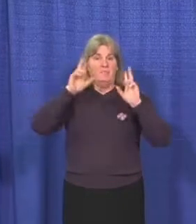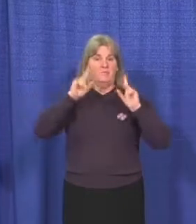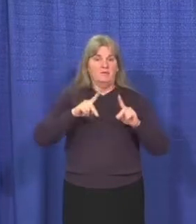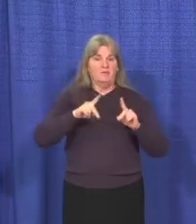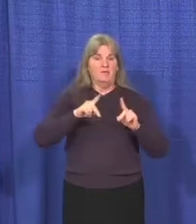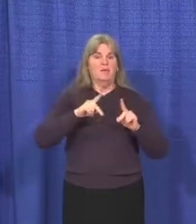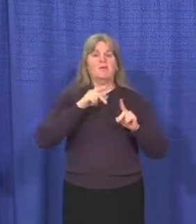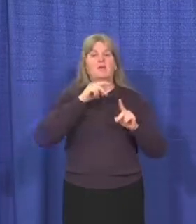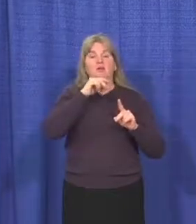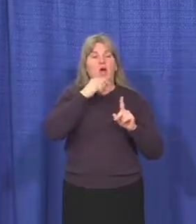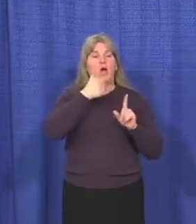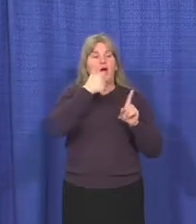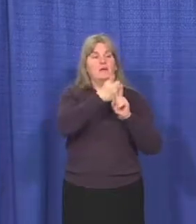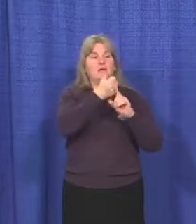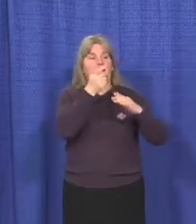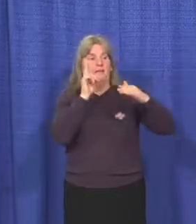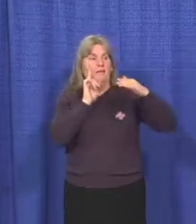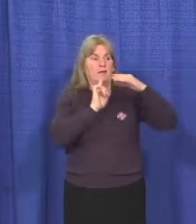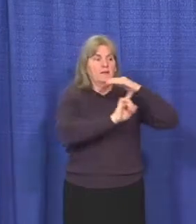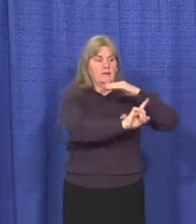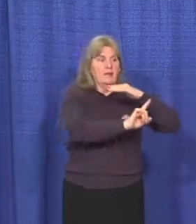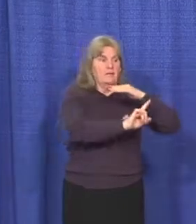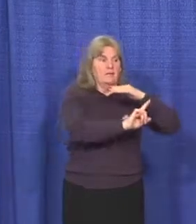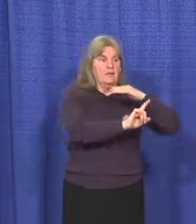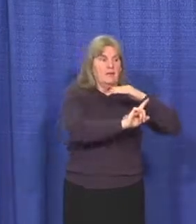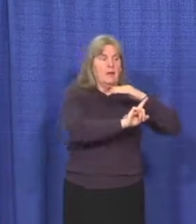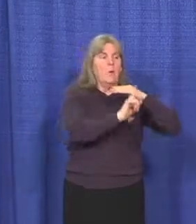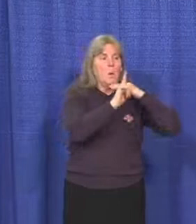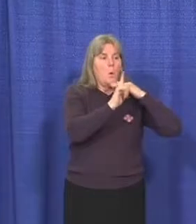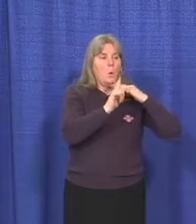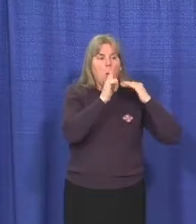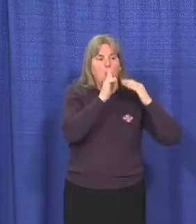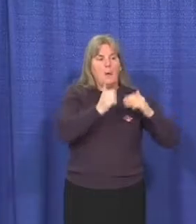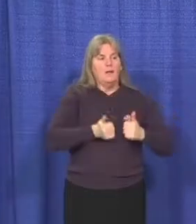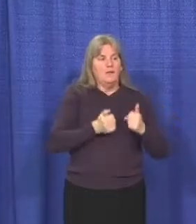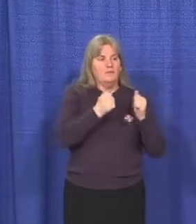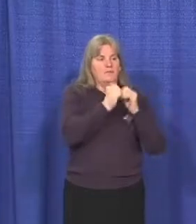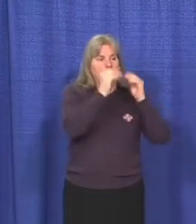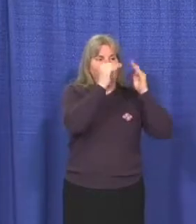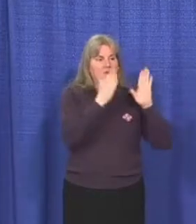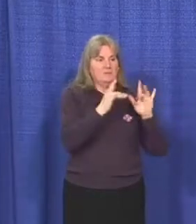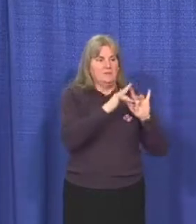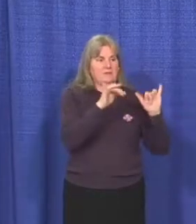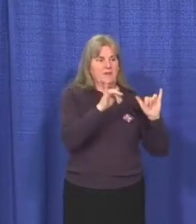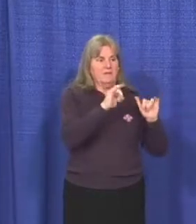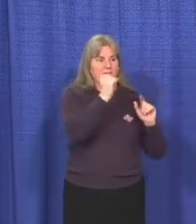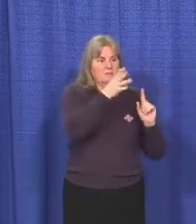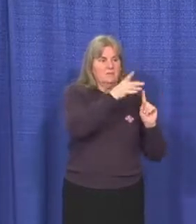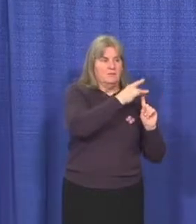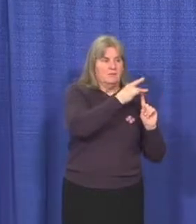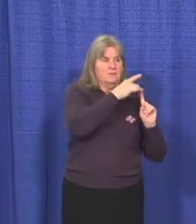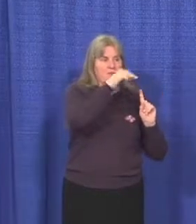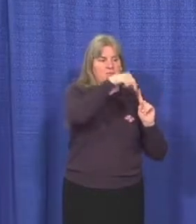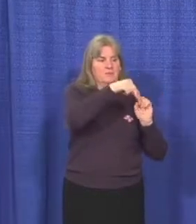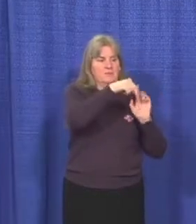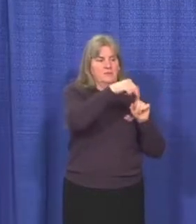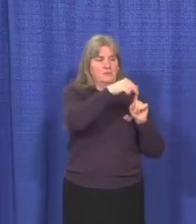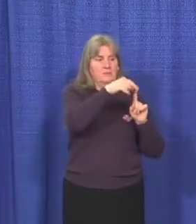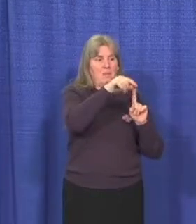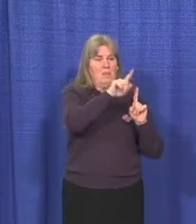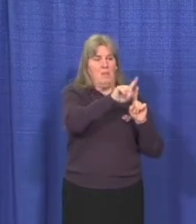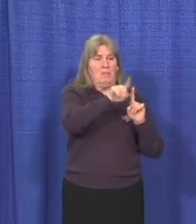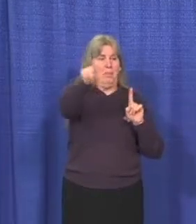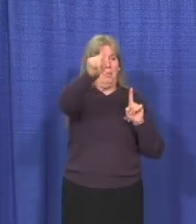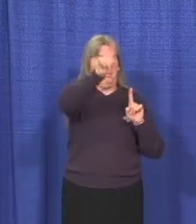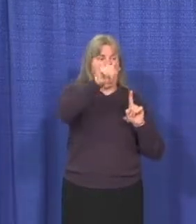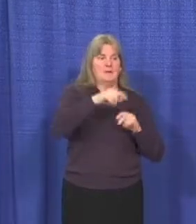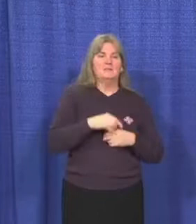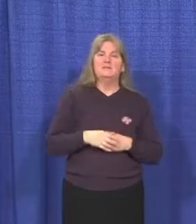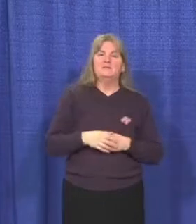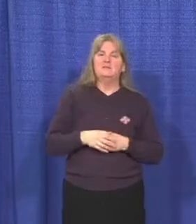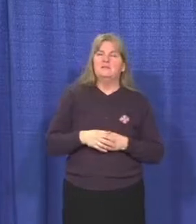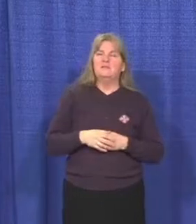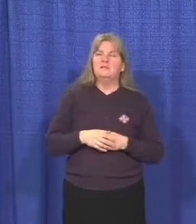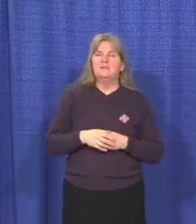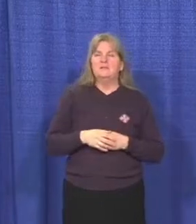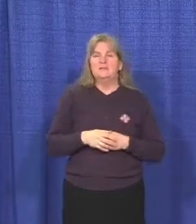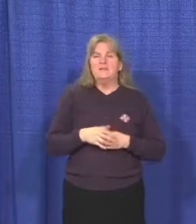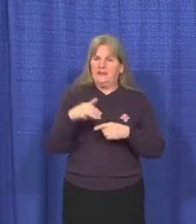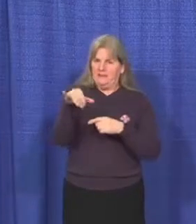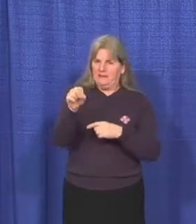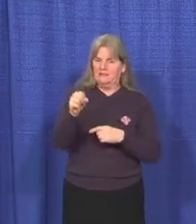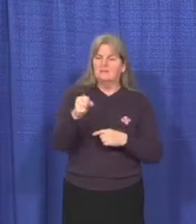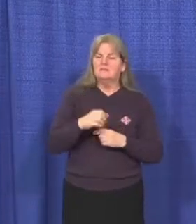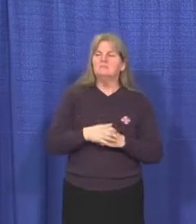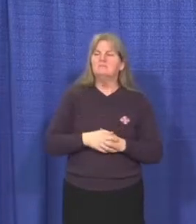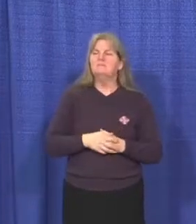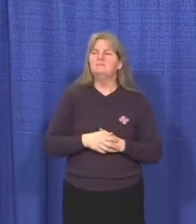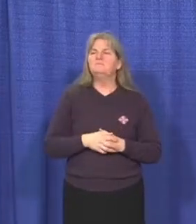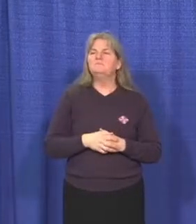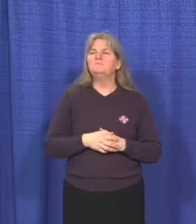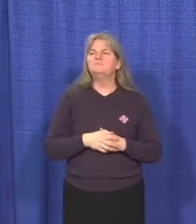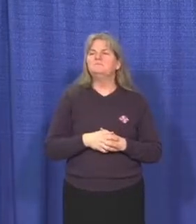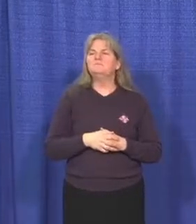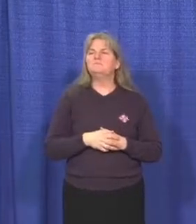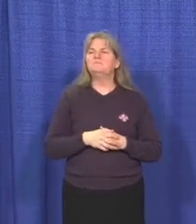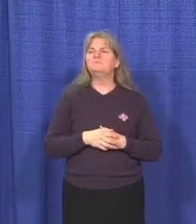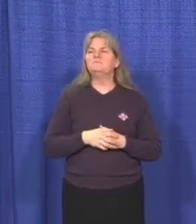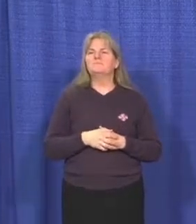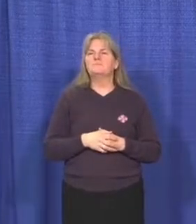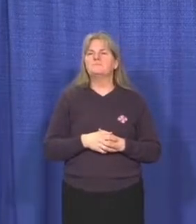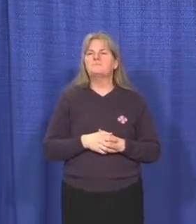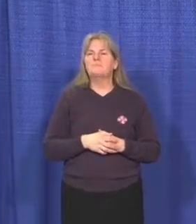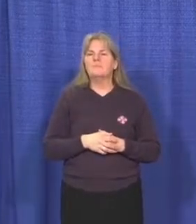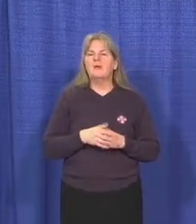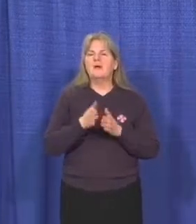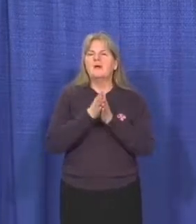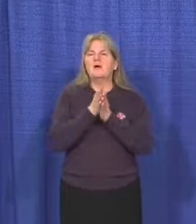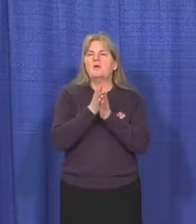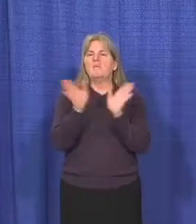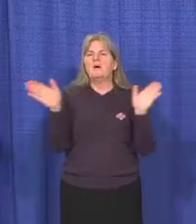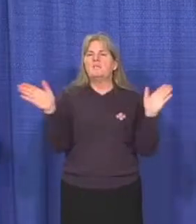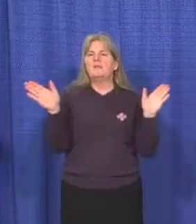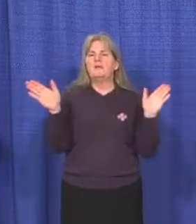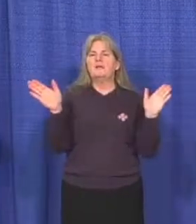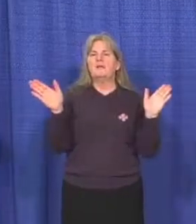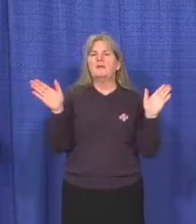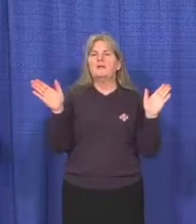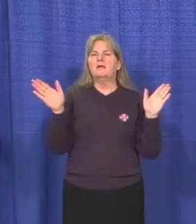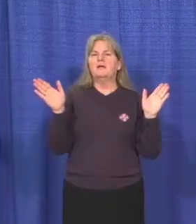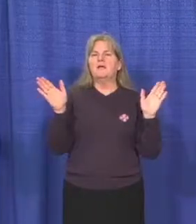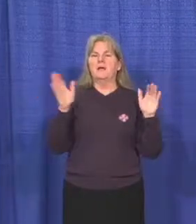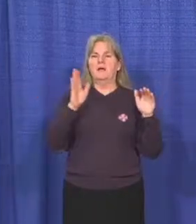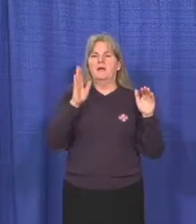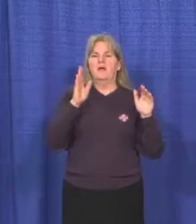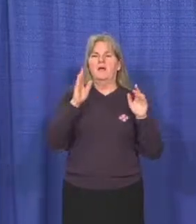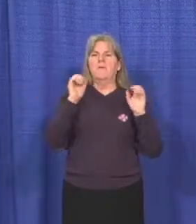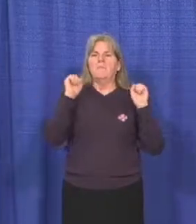member with the first group?